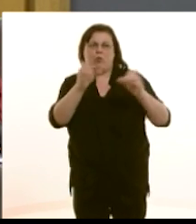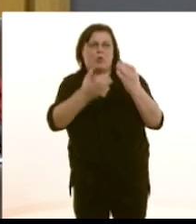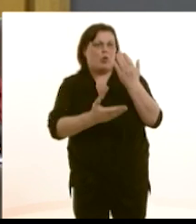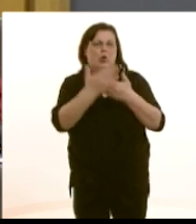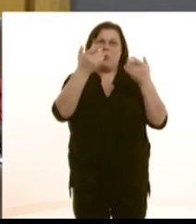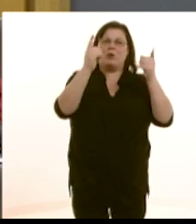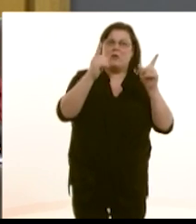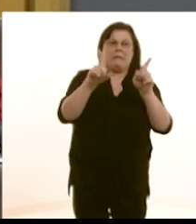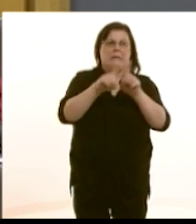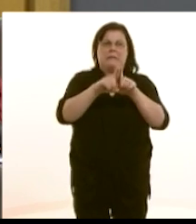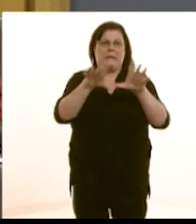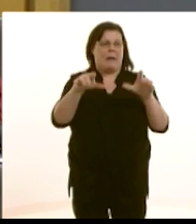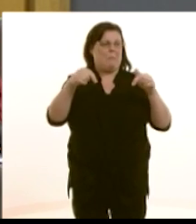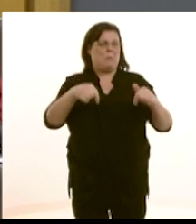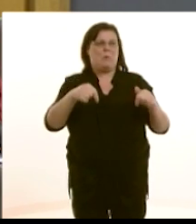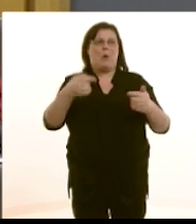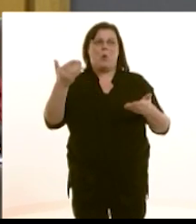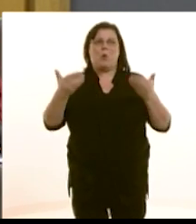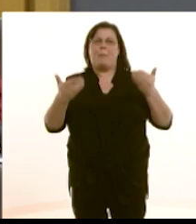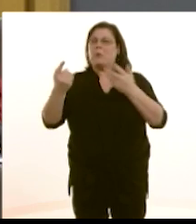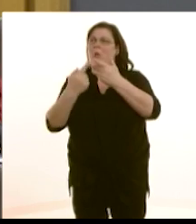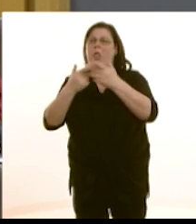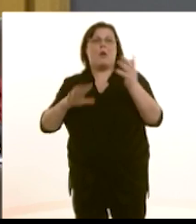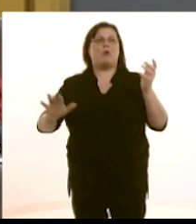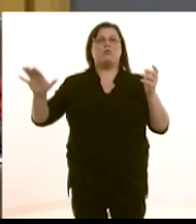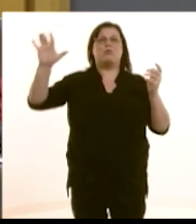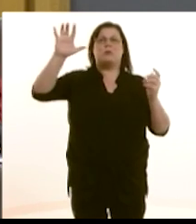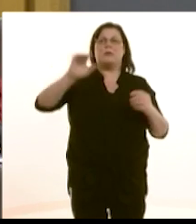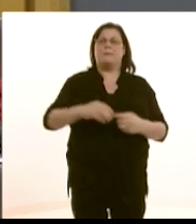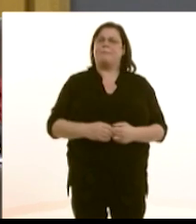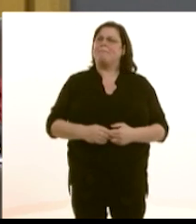the same level here as in other countries.í Leanne Wood: I wonder if you can tell us how